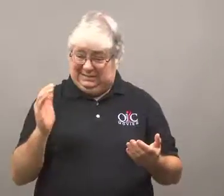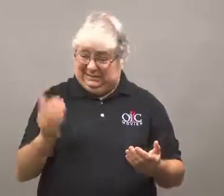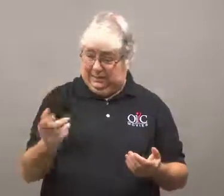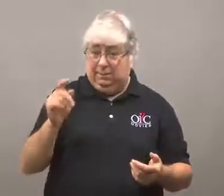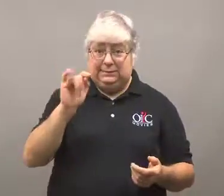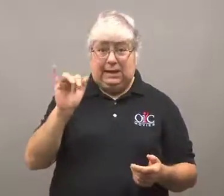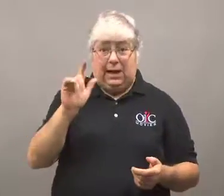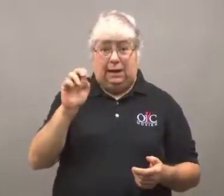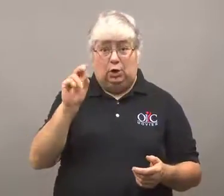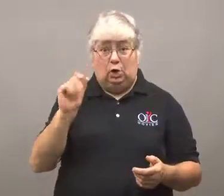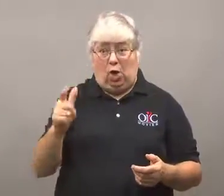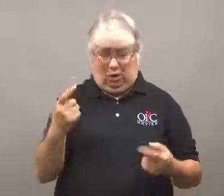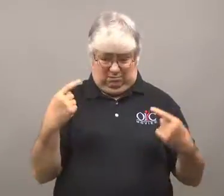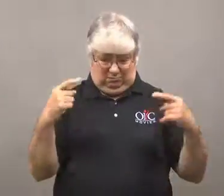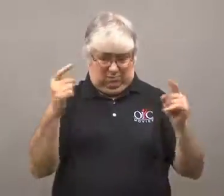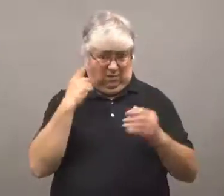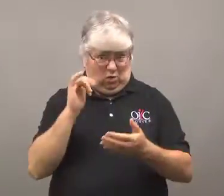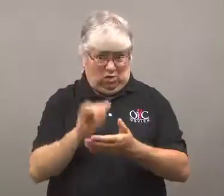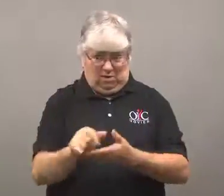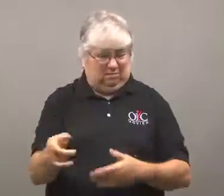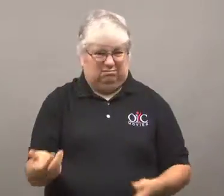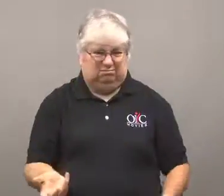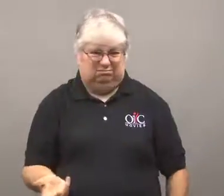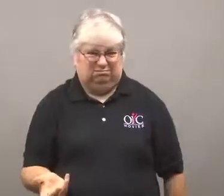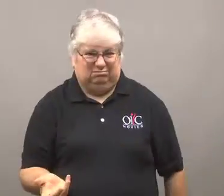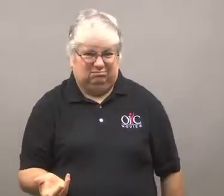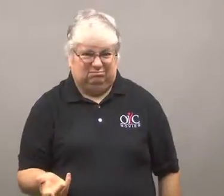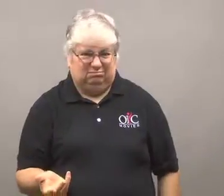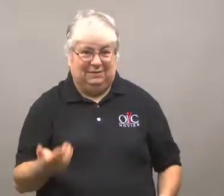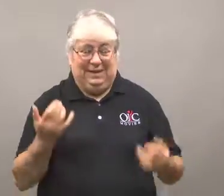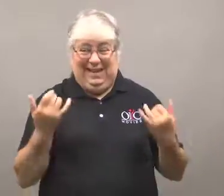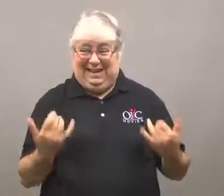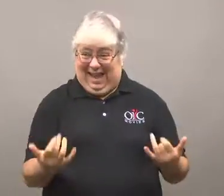Tylenol doesn't really seem to be effective for it at all.